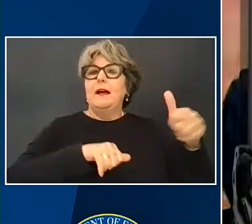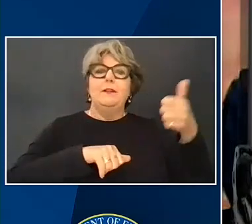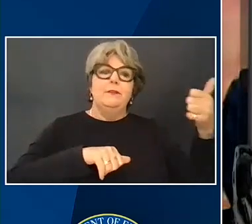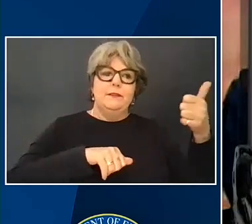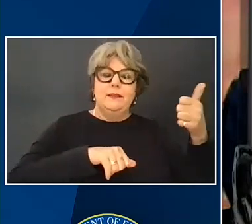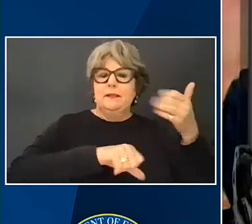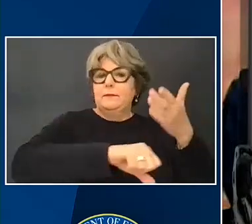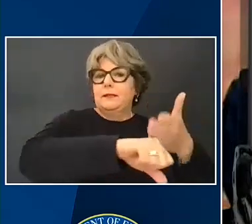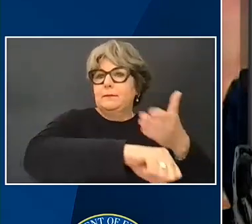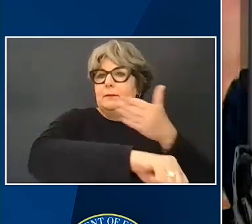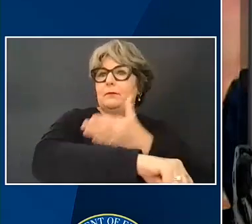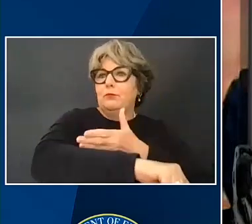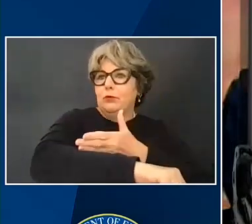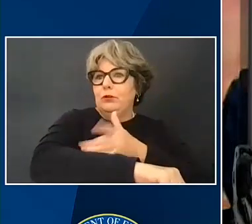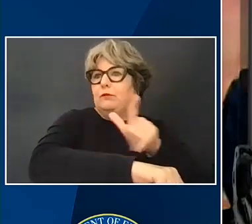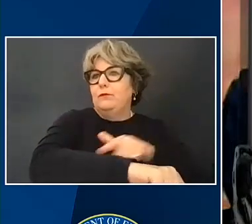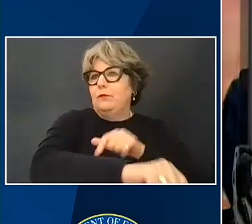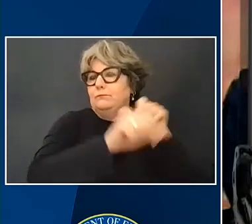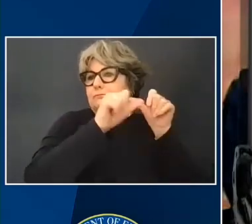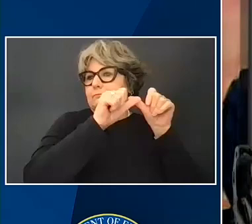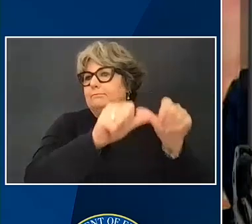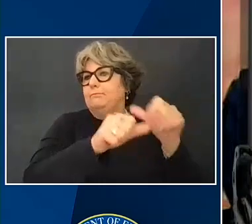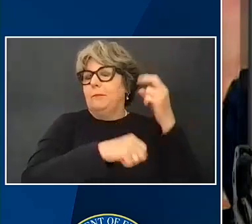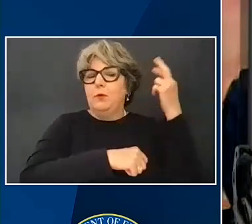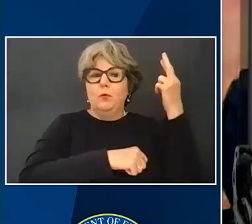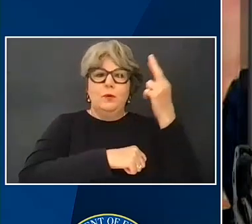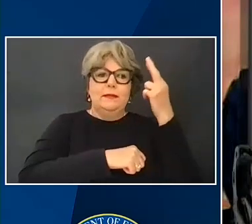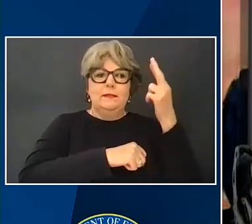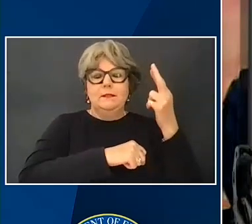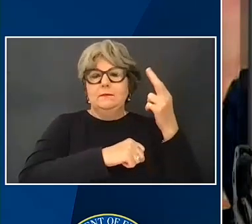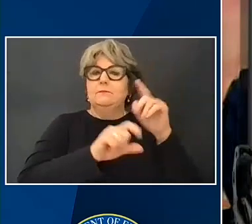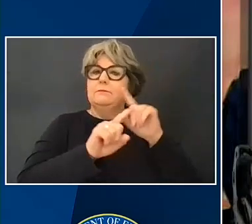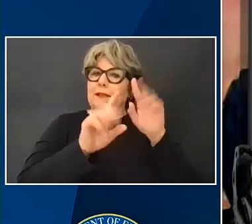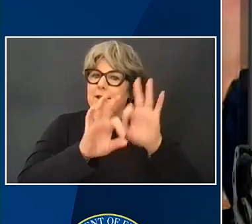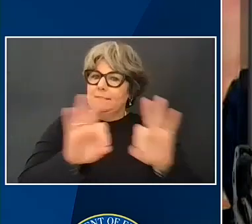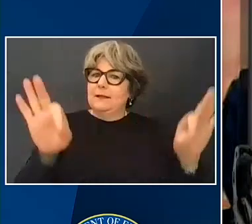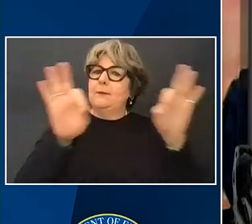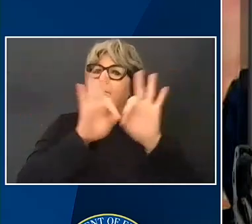long-term reasons, is a very important part of that determination.